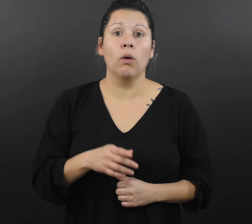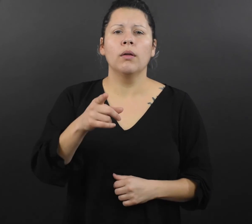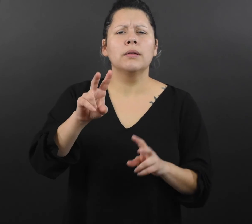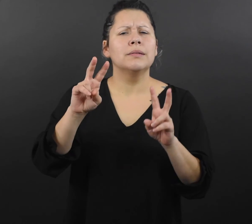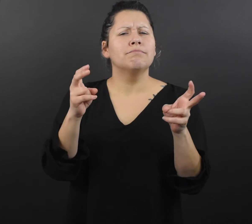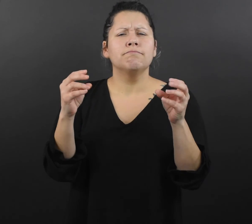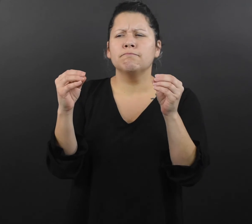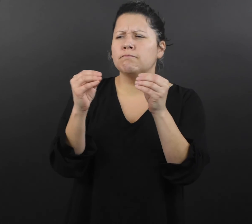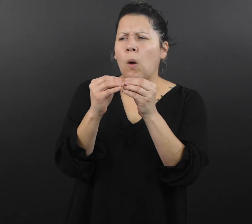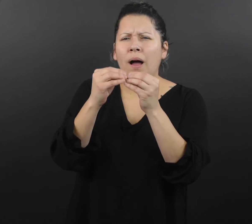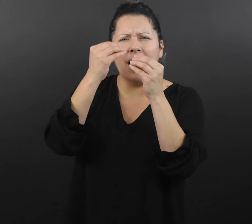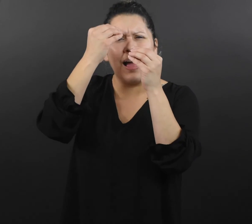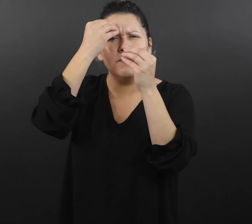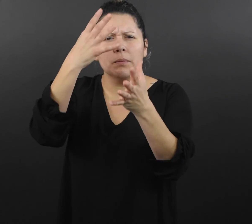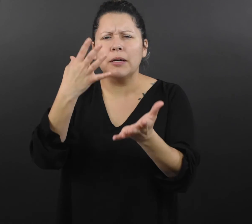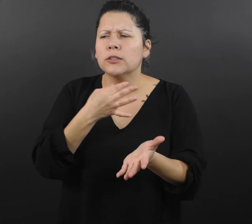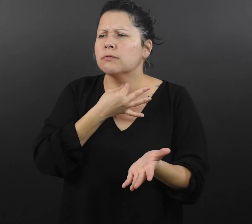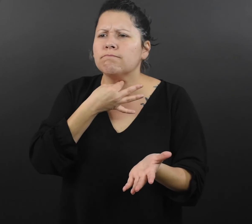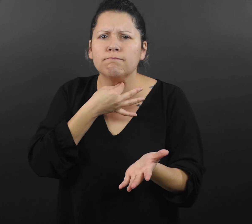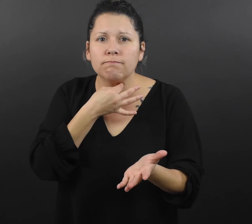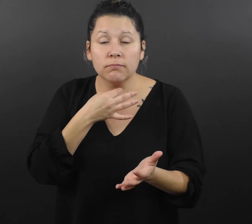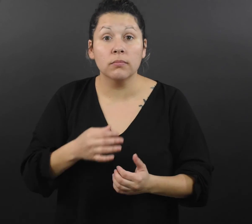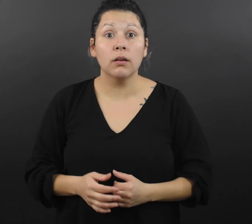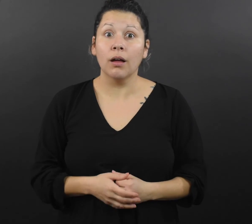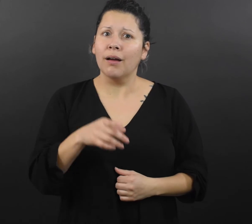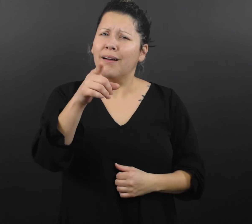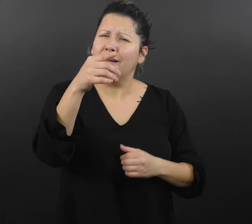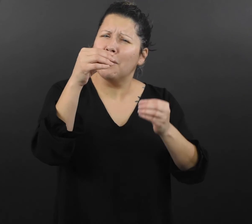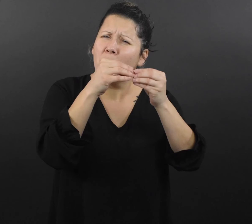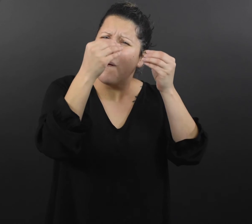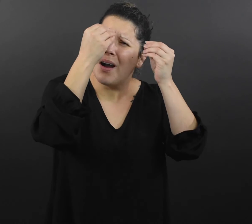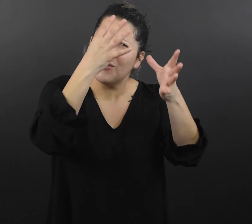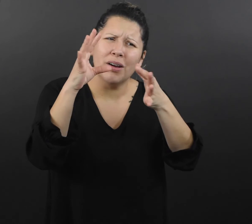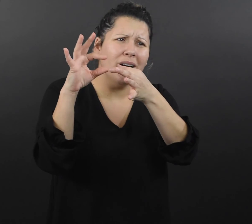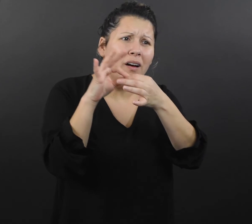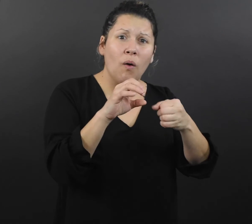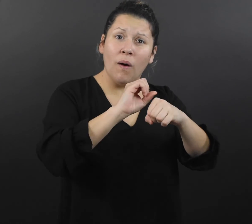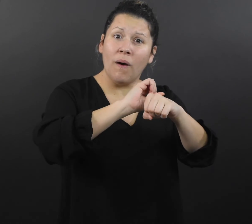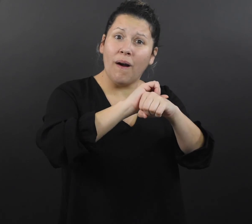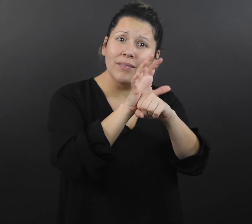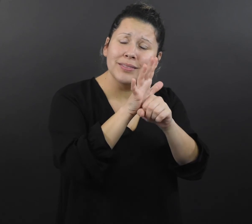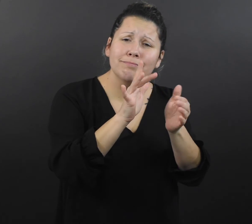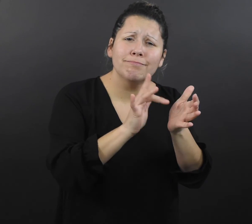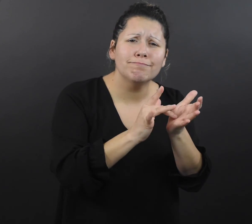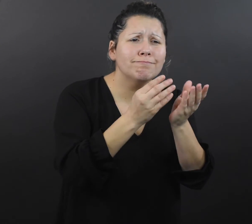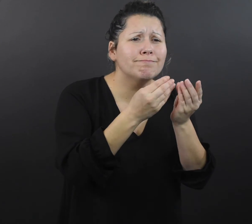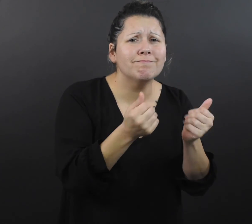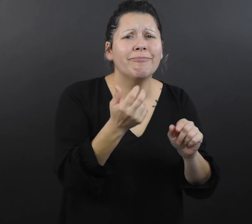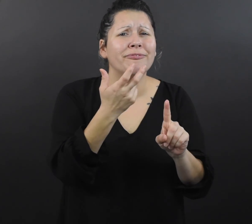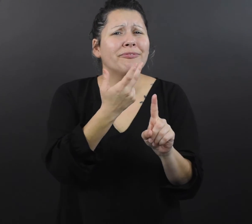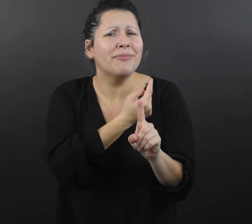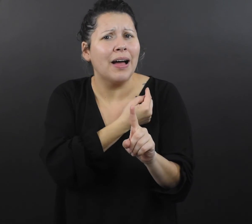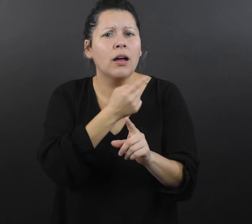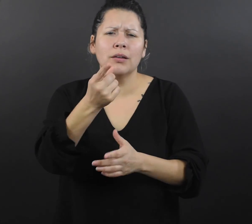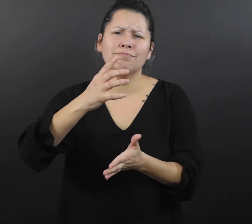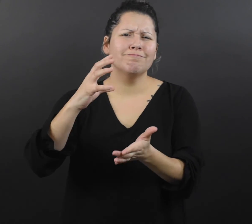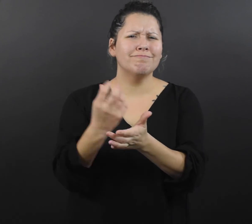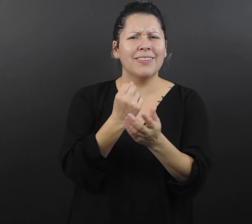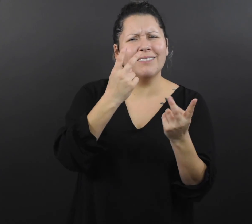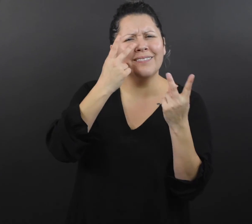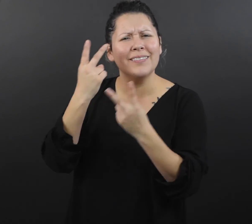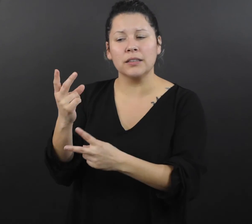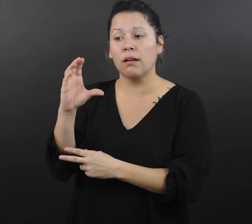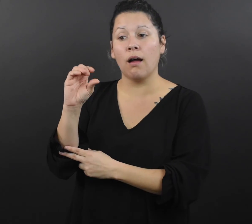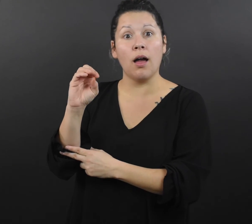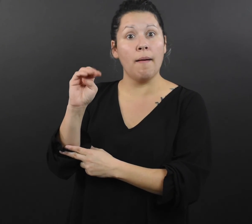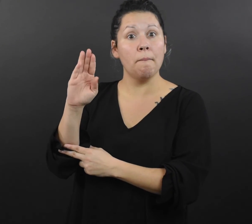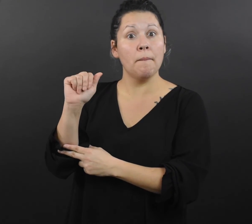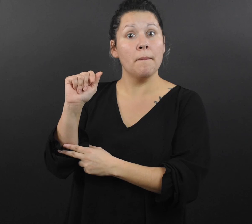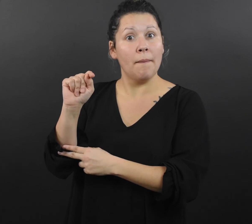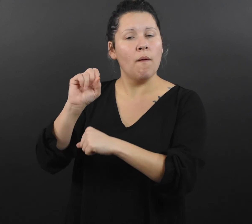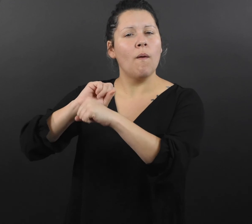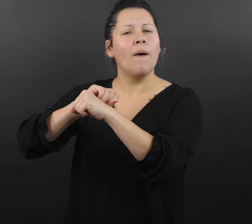For more information on COVID-19 treatments and vaccines, please visit Combat COVID provided